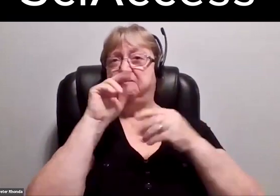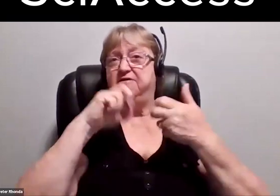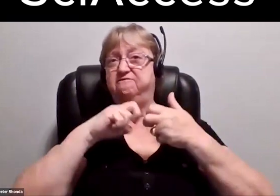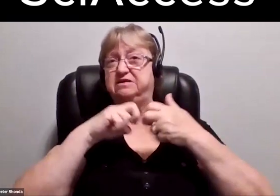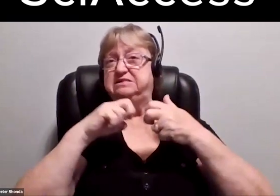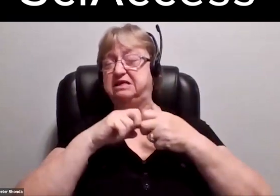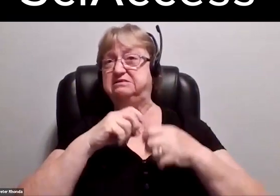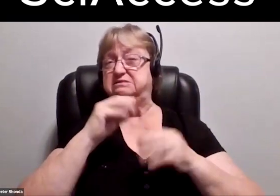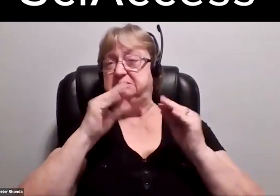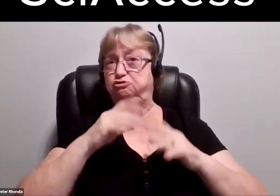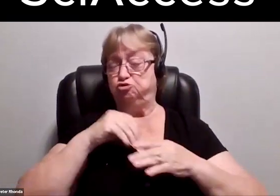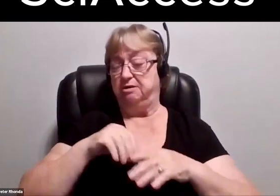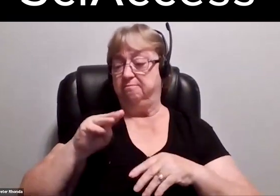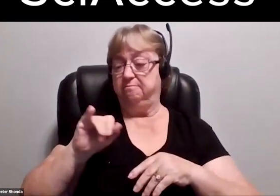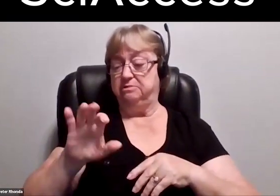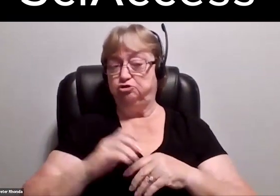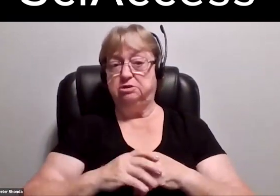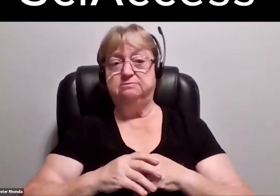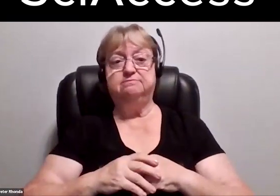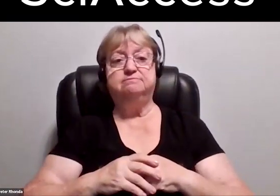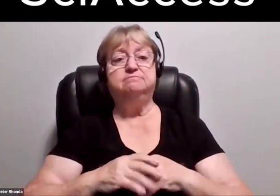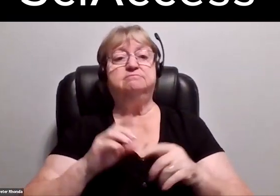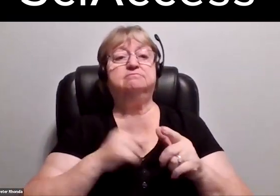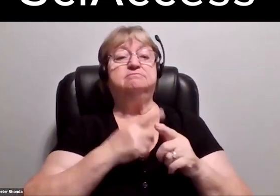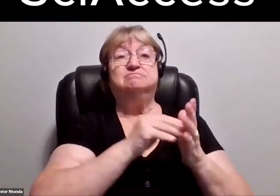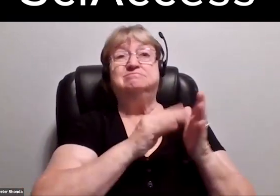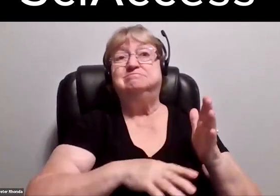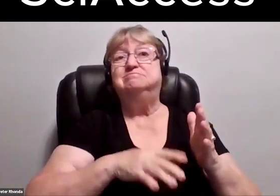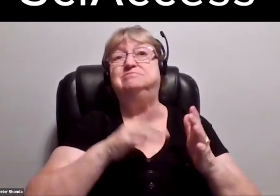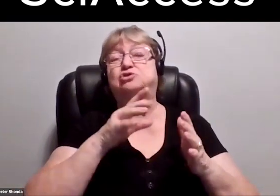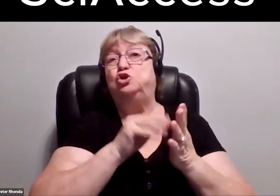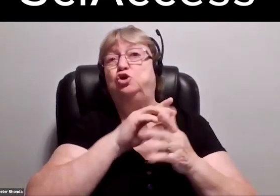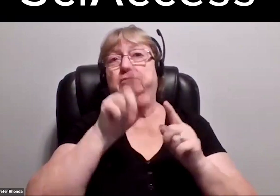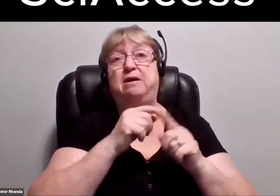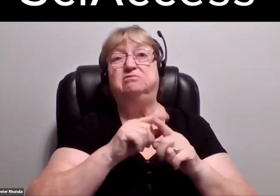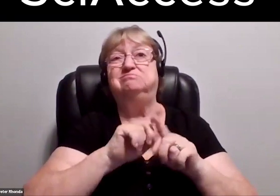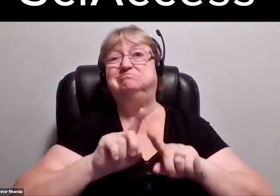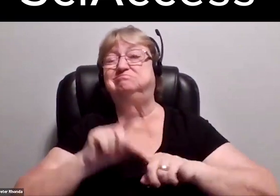Then, the students learn about various STEM careers including astronomy,